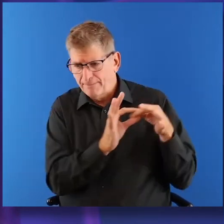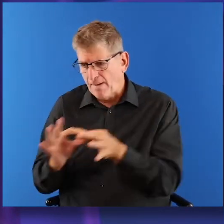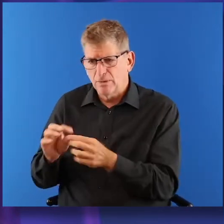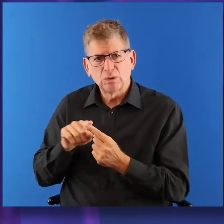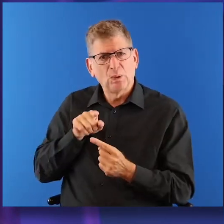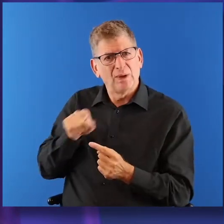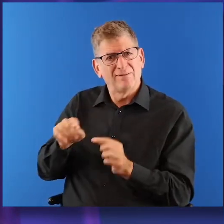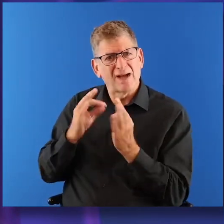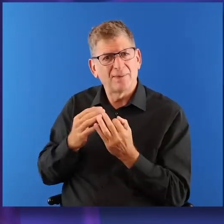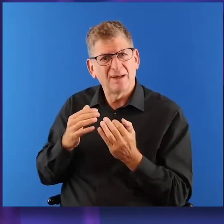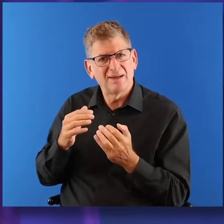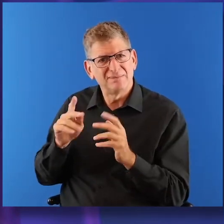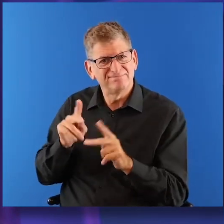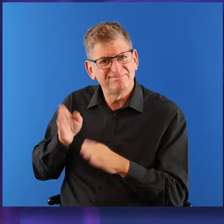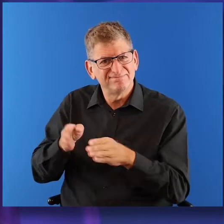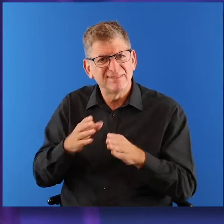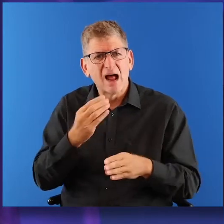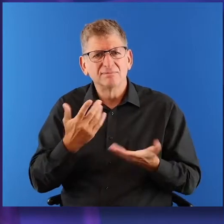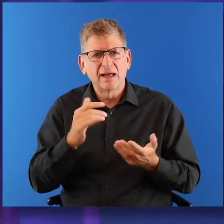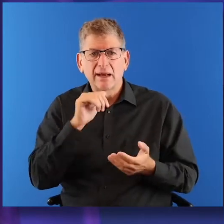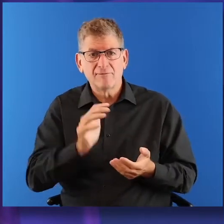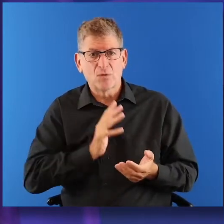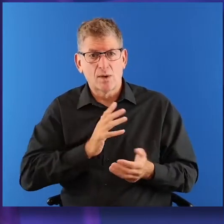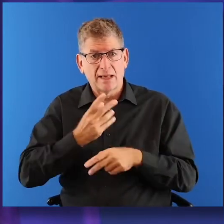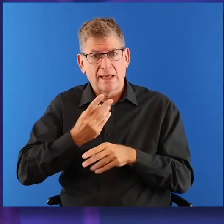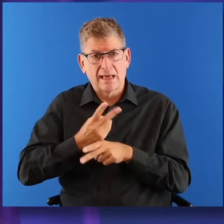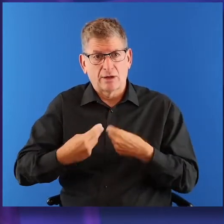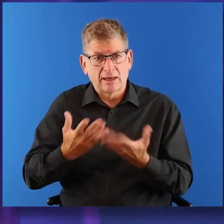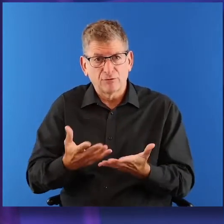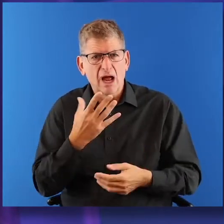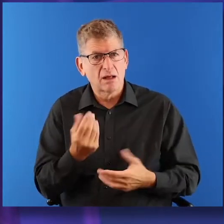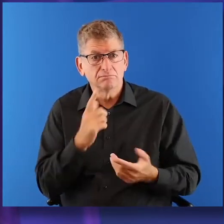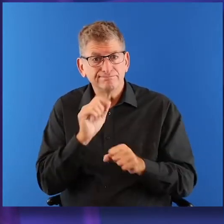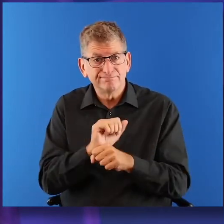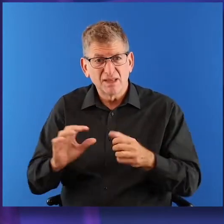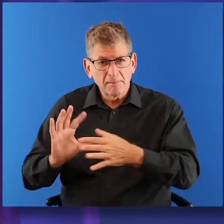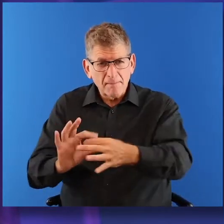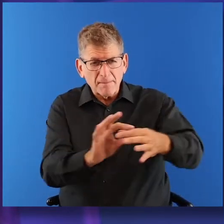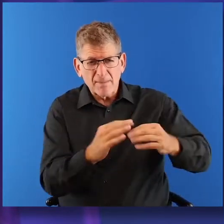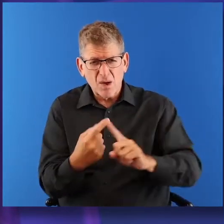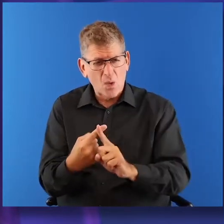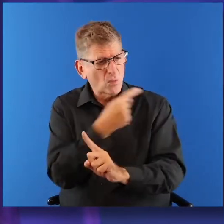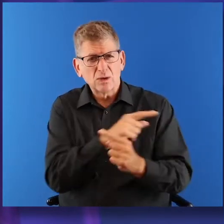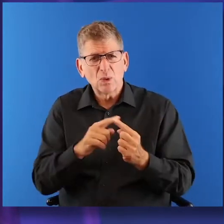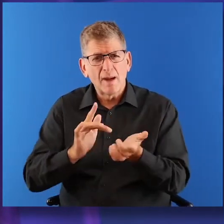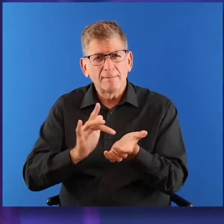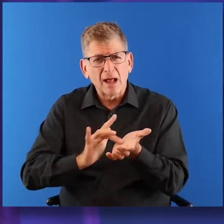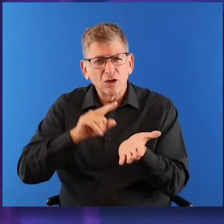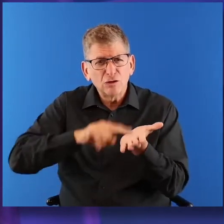emerging concepts such as real-world evidence will allow the medical profession to be a truly learning system